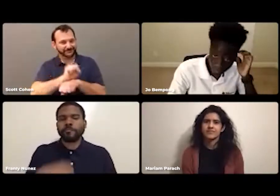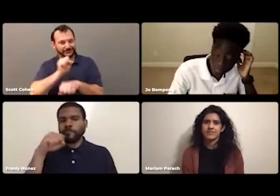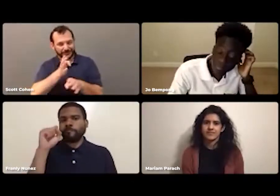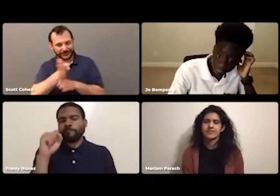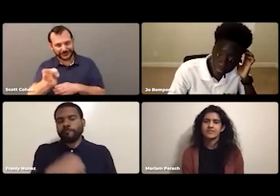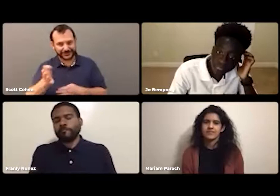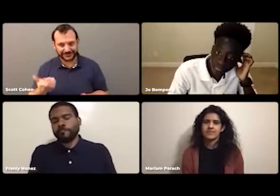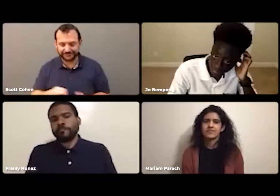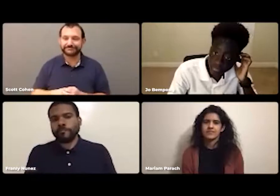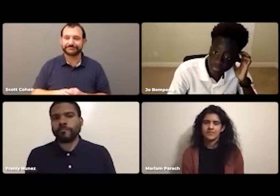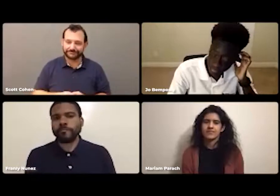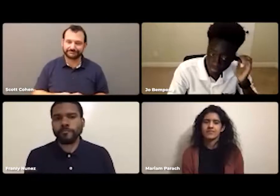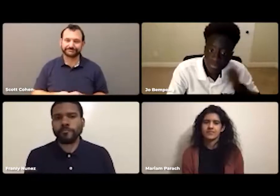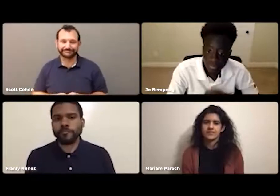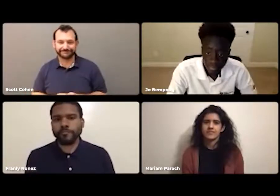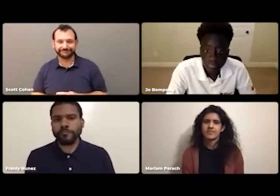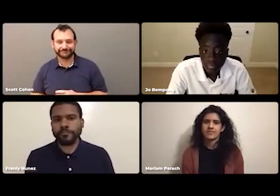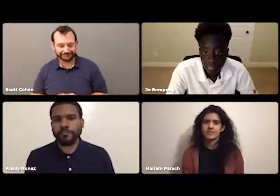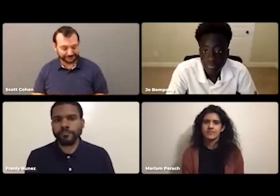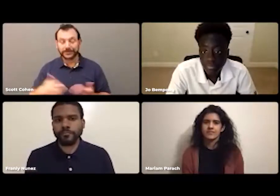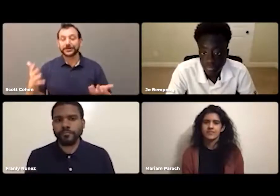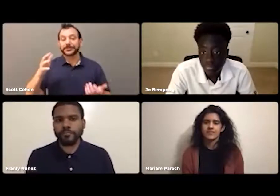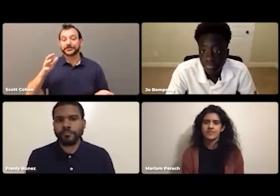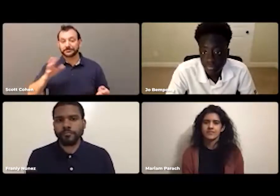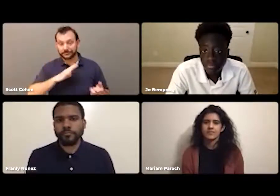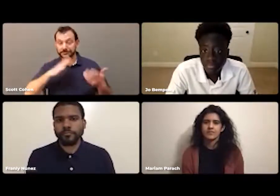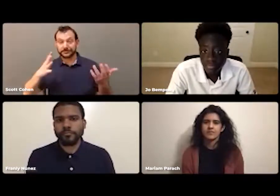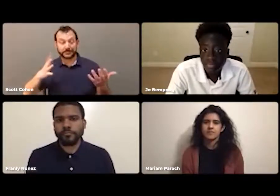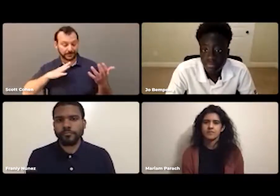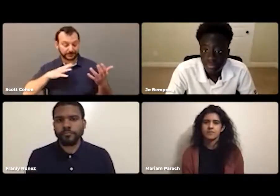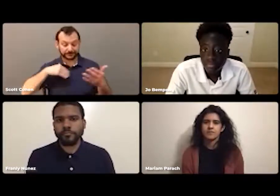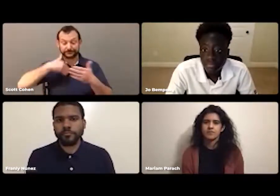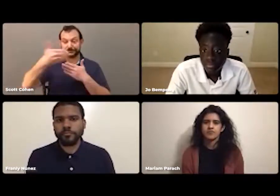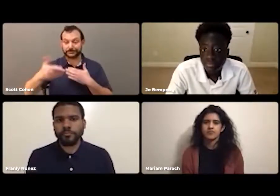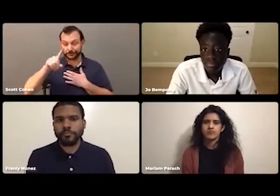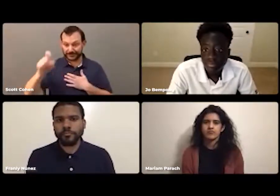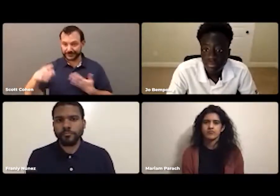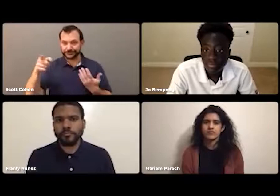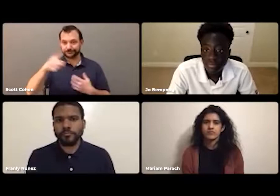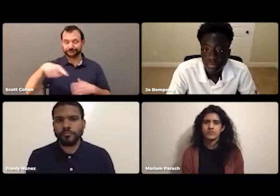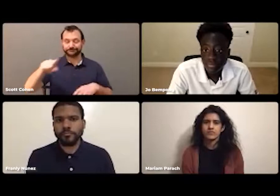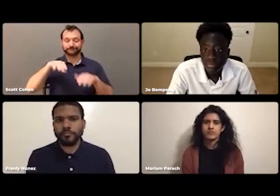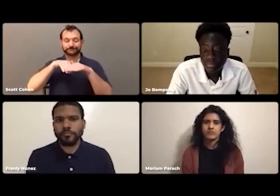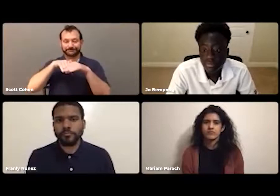That helped prepare you for the STEM field? [All panelists say yes]